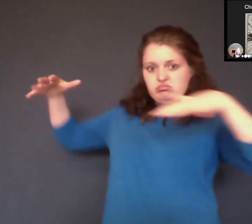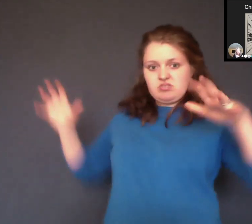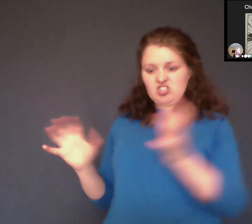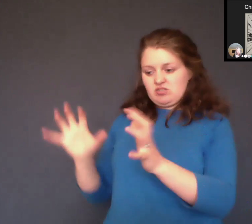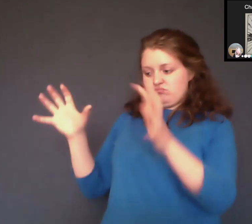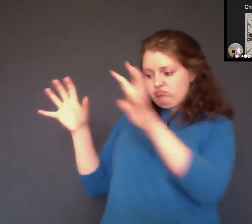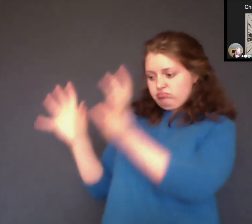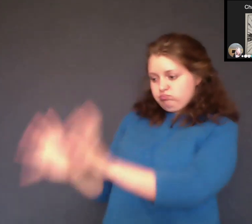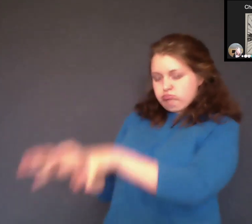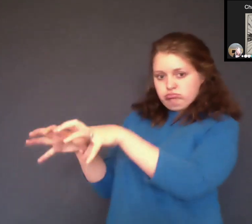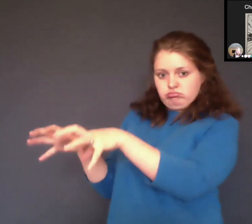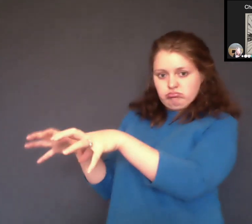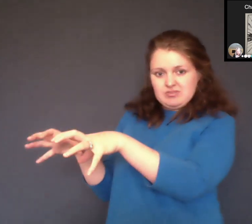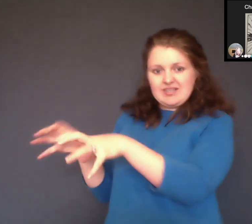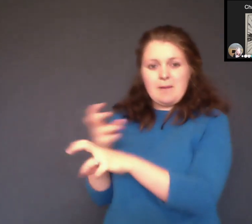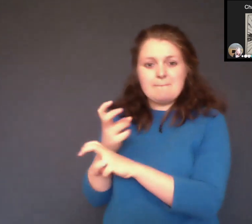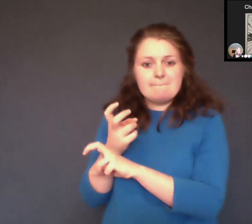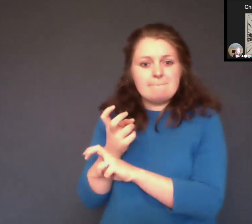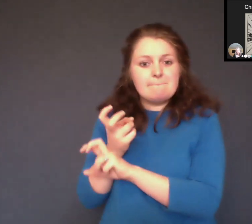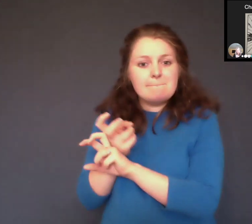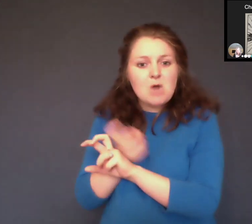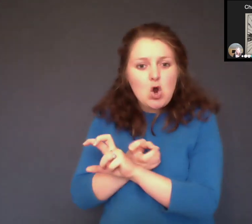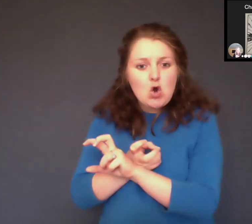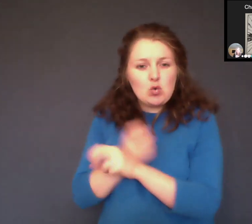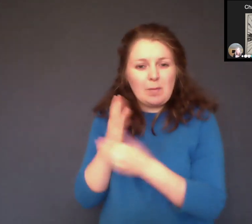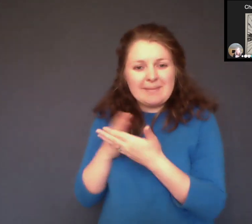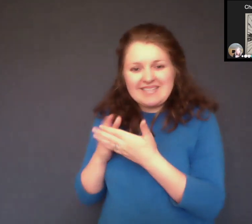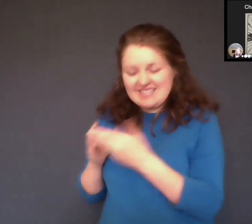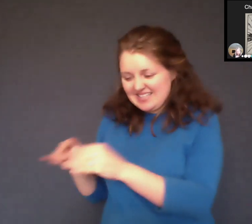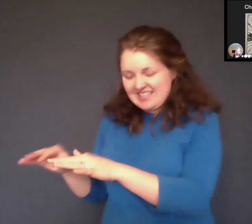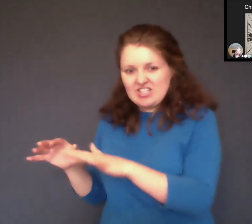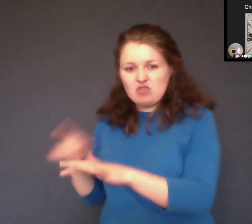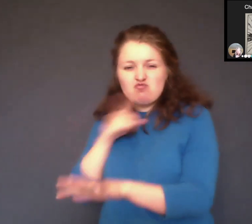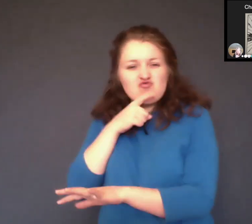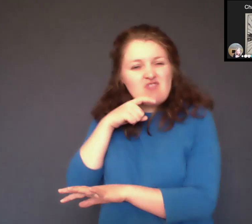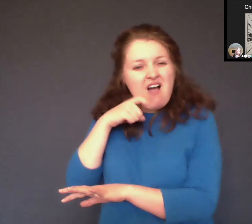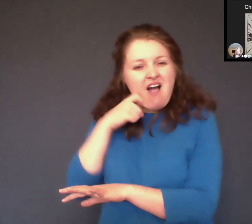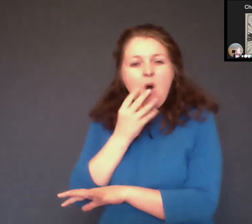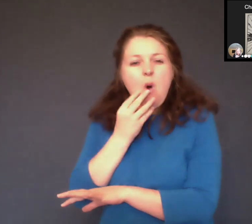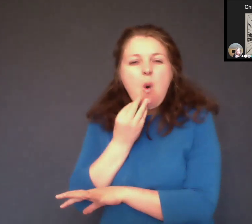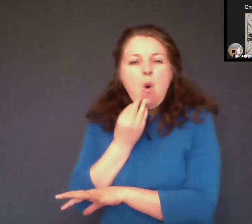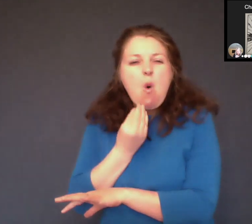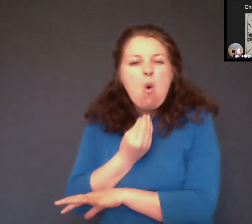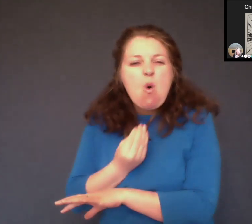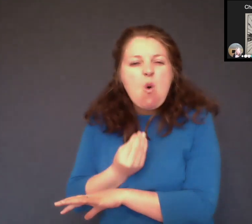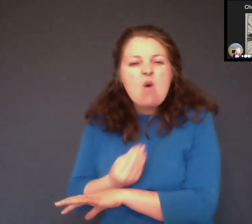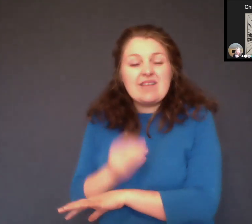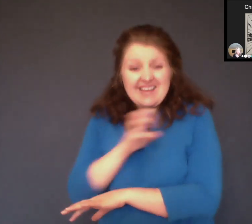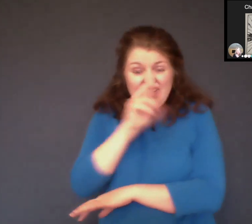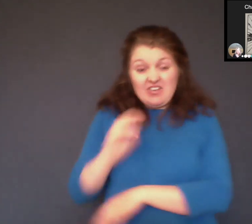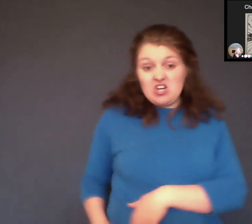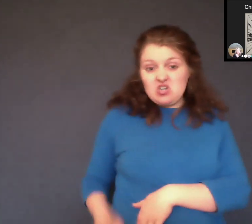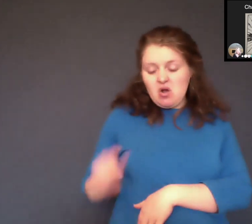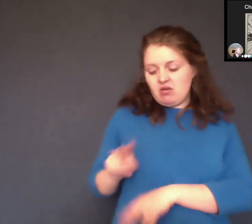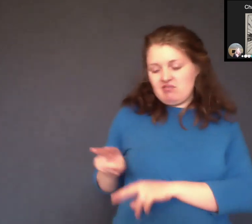so dry and so aged even the most desperate dog would have passed them by harvey glanced up at